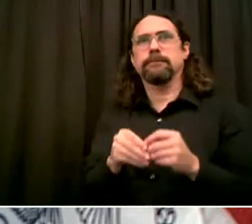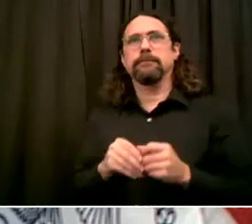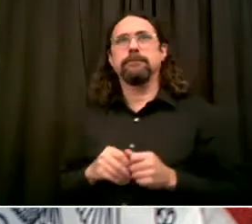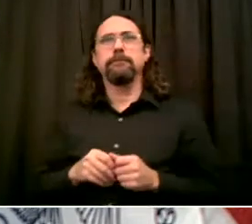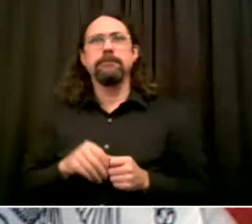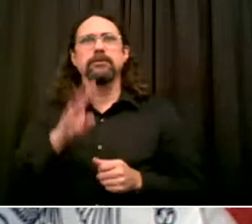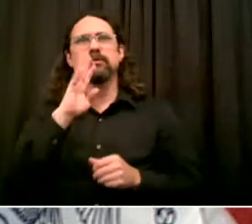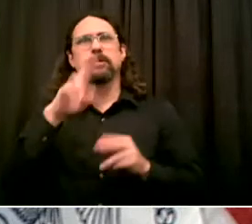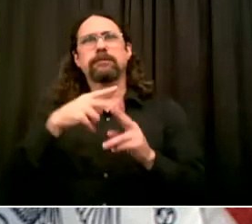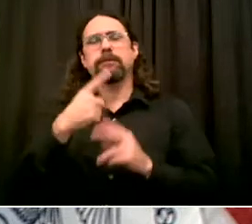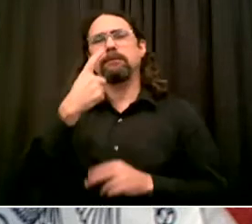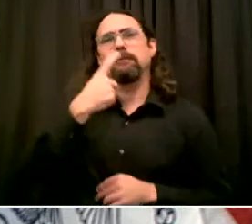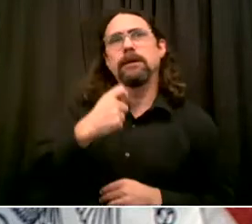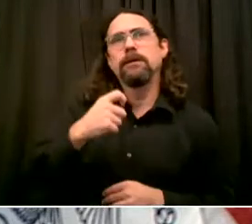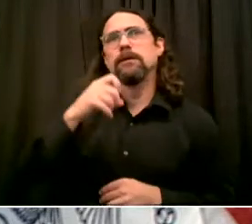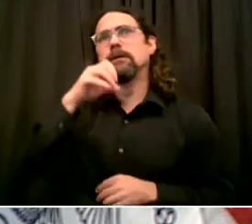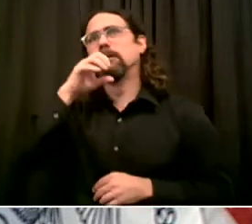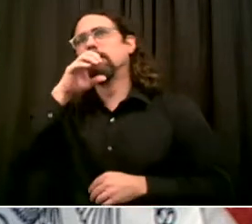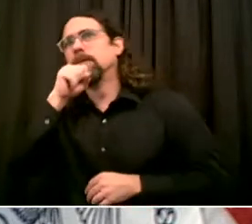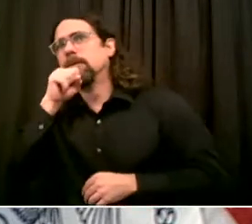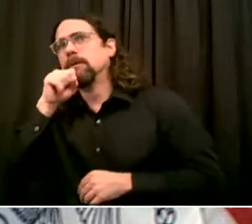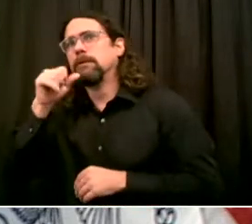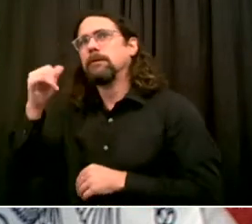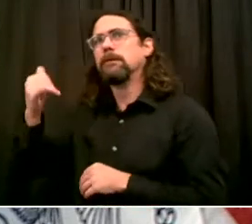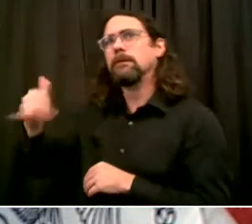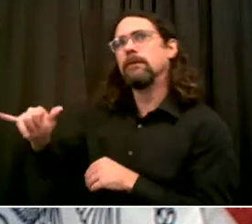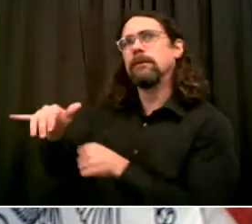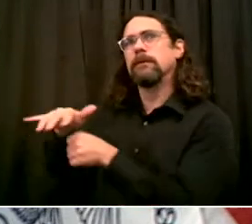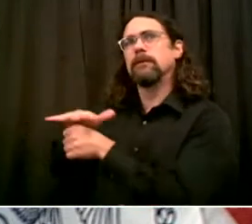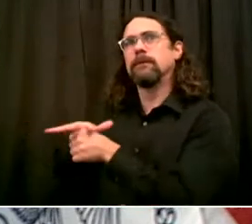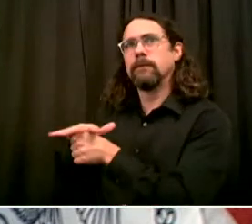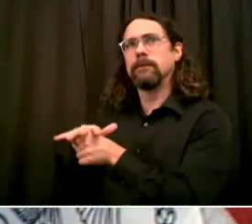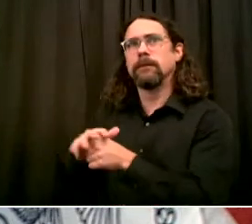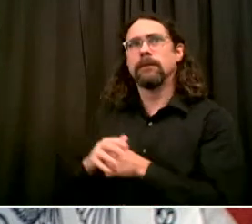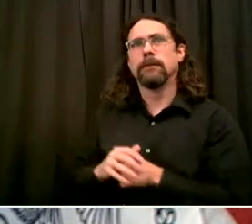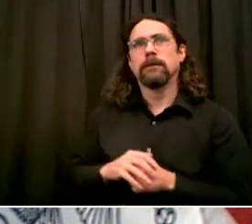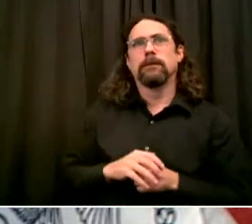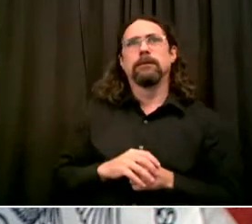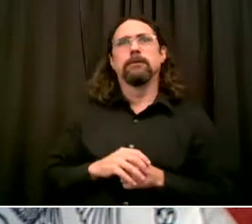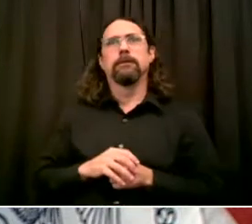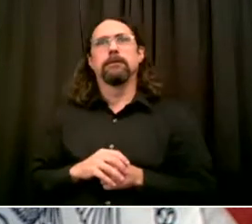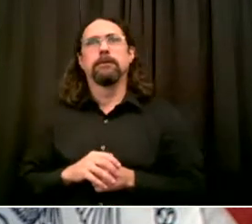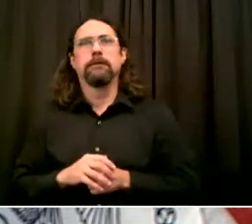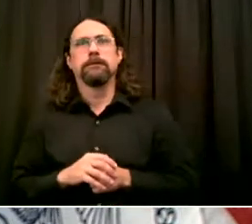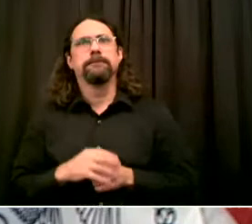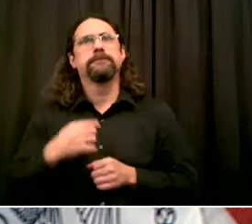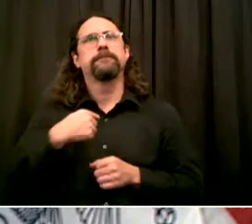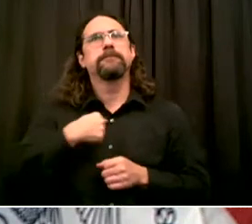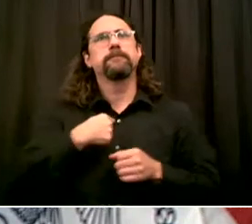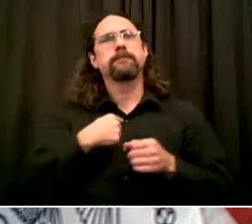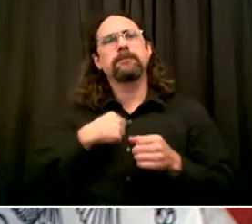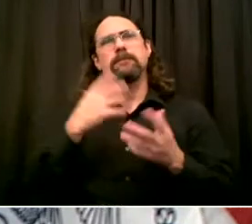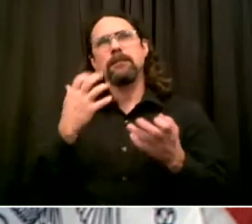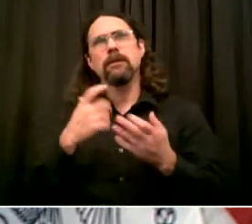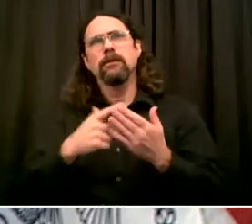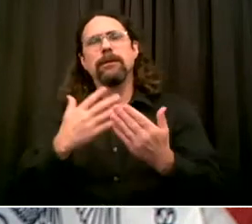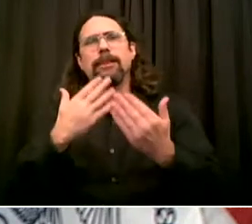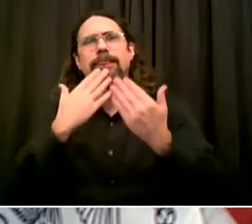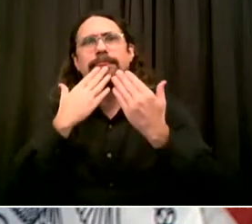AND WHAT WE HAVE FOUND, I WANT TO THANK ALL THE COMMUNITTY LELEDSA ARE IN BROOKLYN AN QUEENS, ALL THE COMMUNITY ORGANIZATIONS,